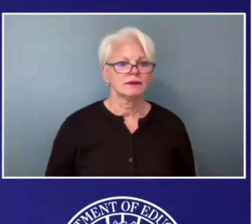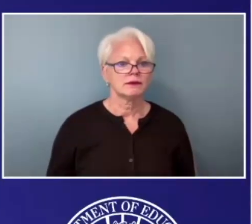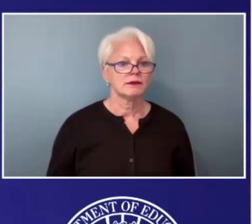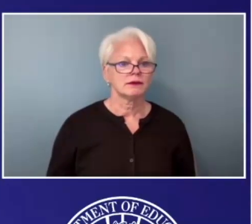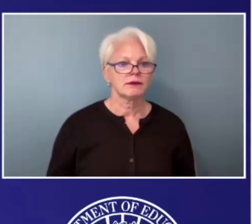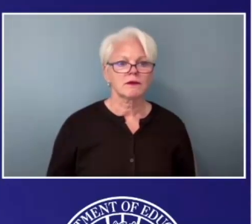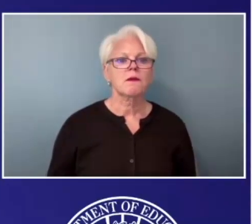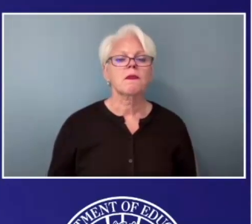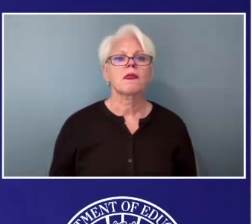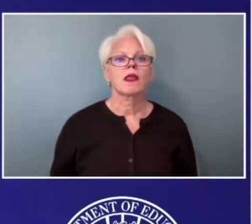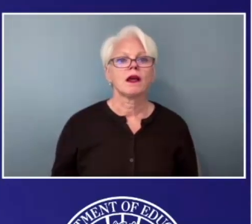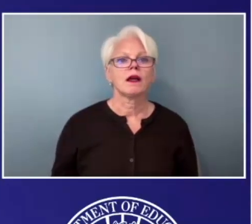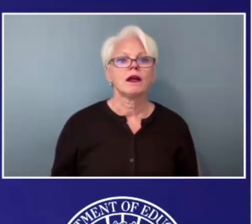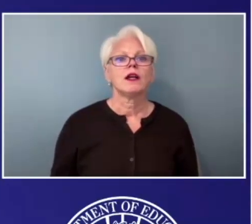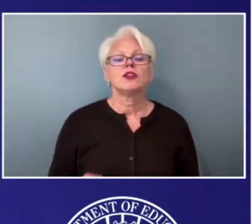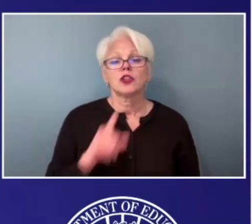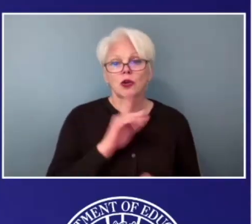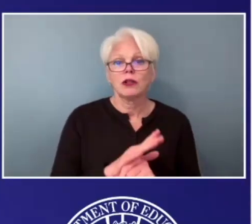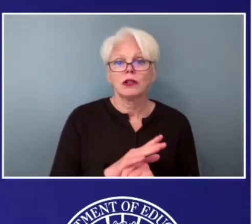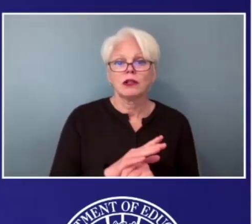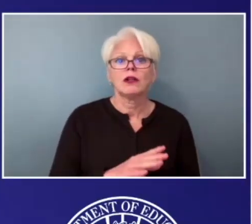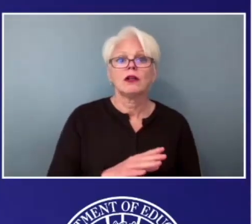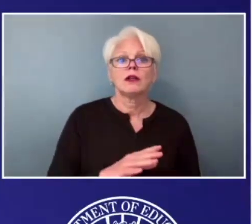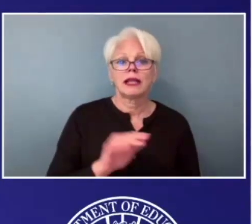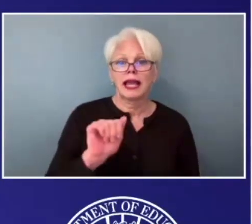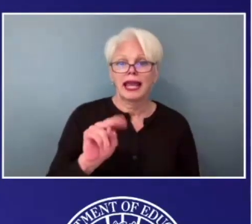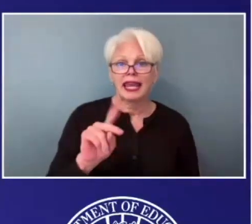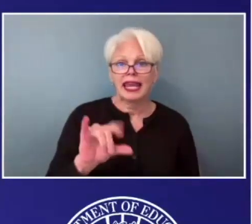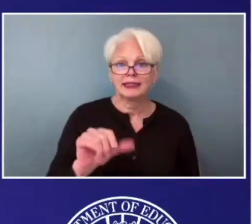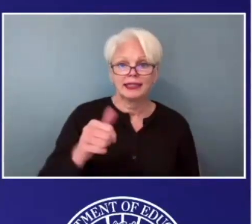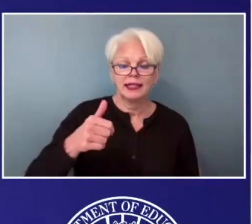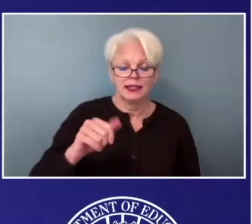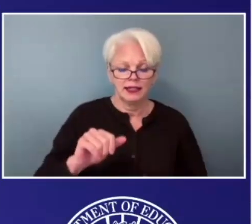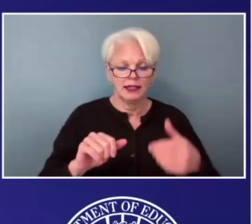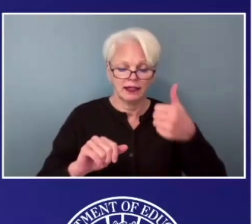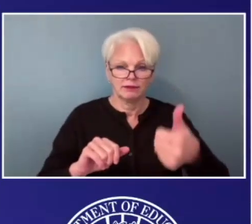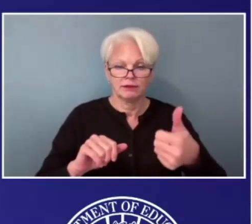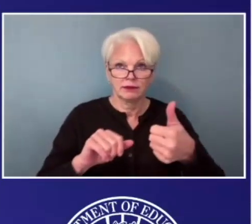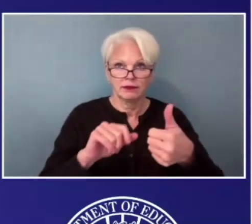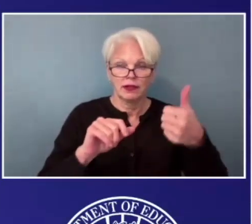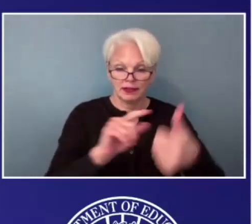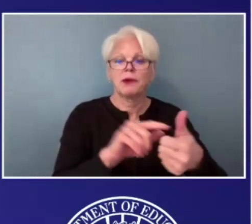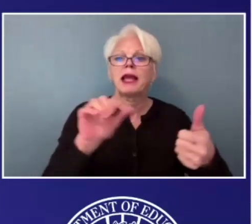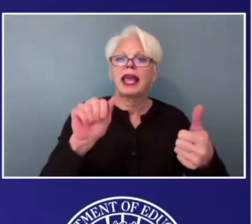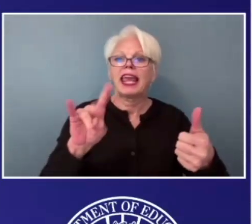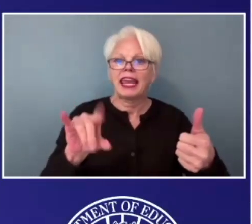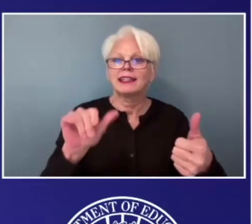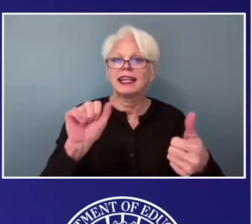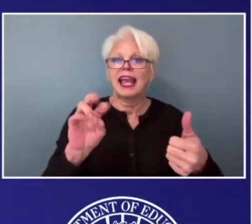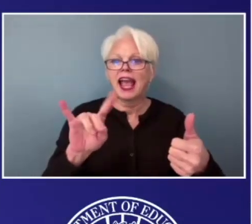So just to confirm, I have a thumb up from Andy, Ashley, Alex Ricci,